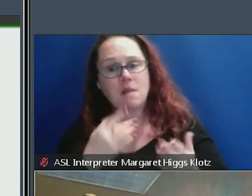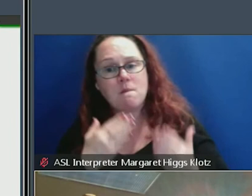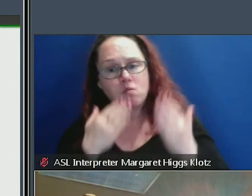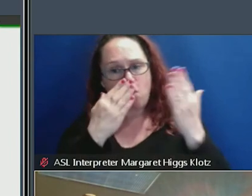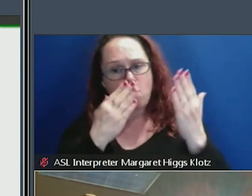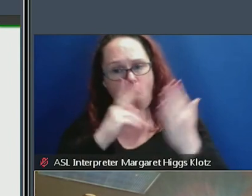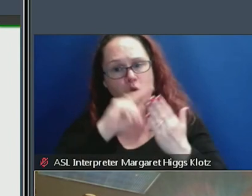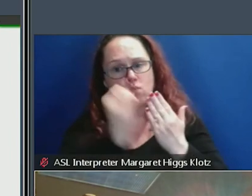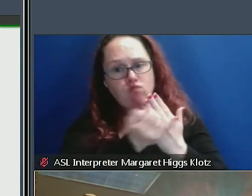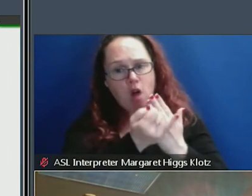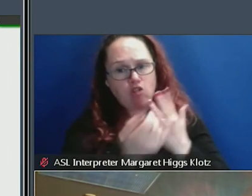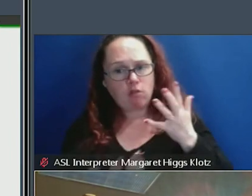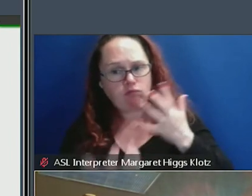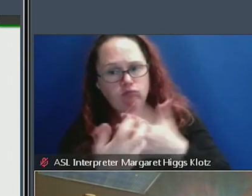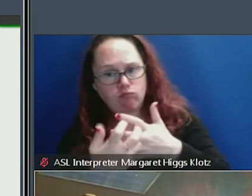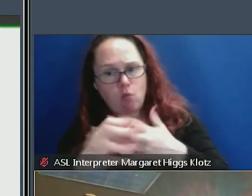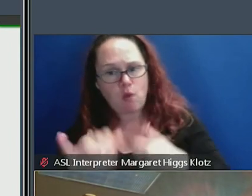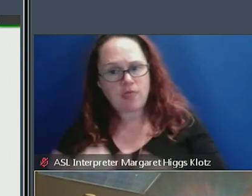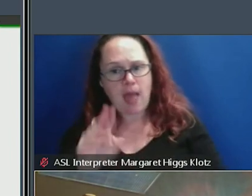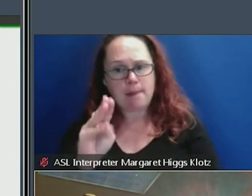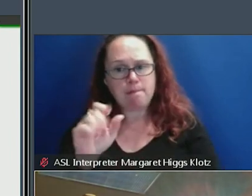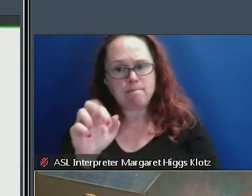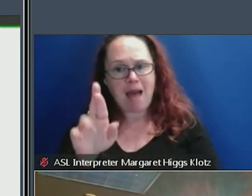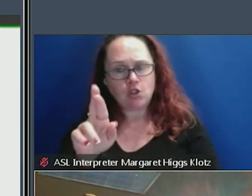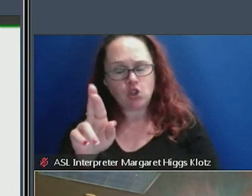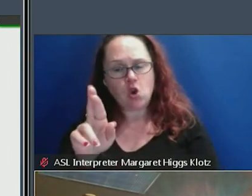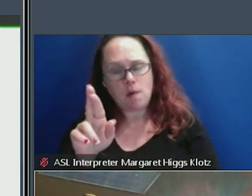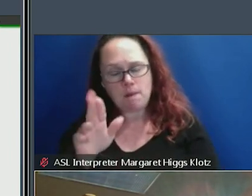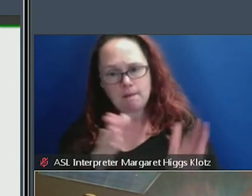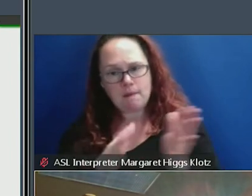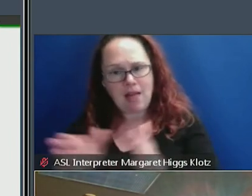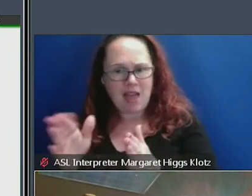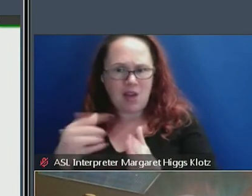region master plan. We have an express finding here, or the community planning division.